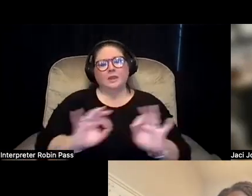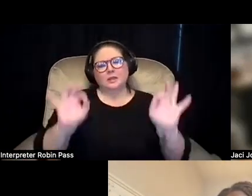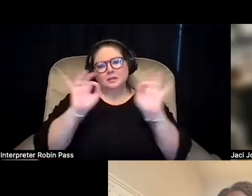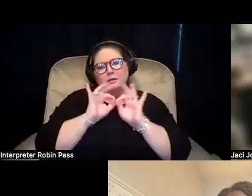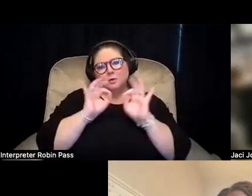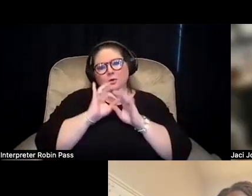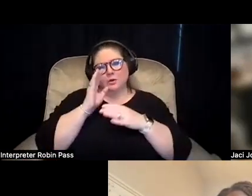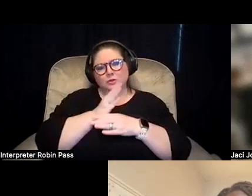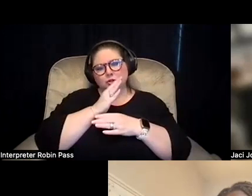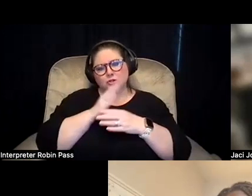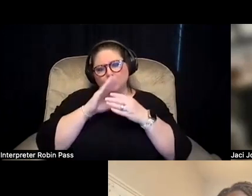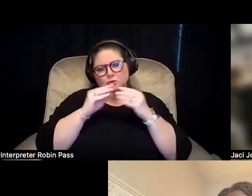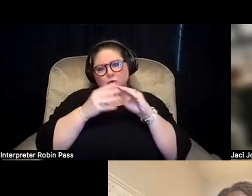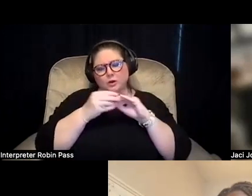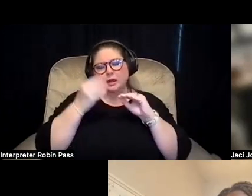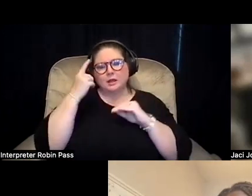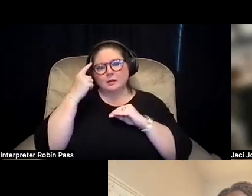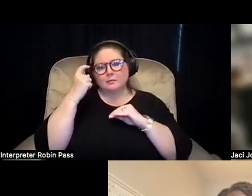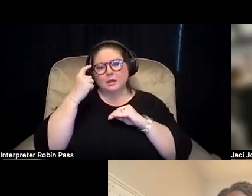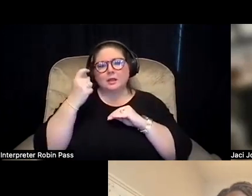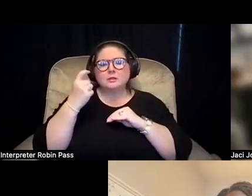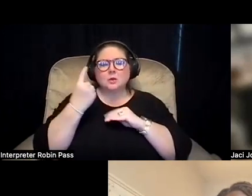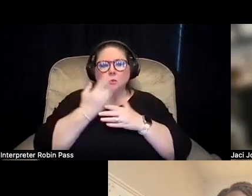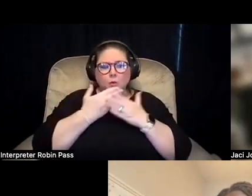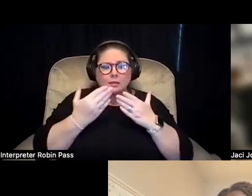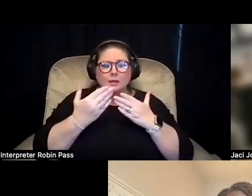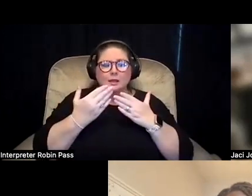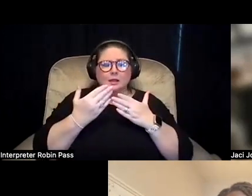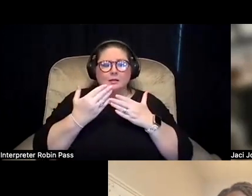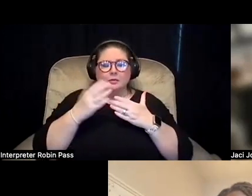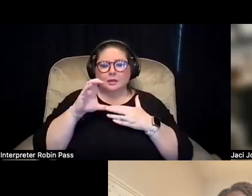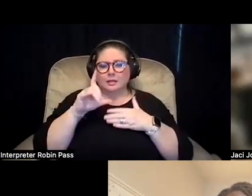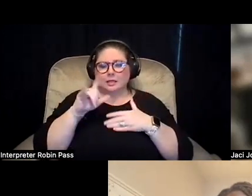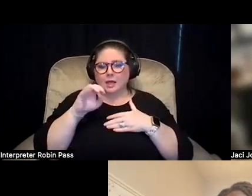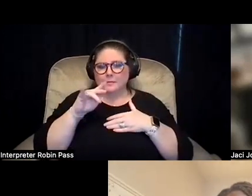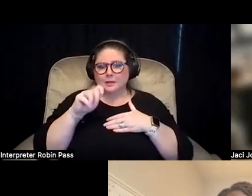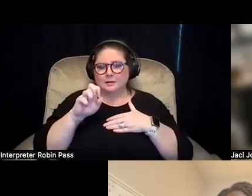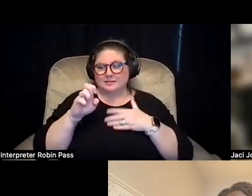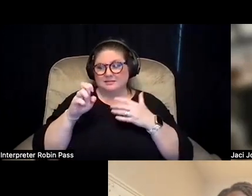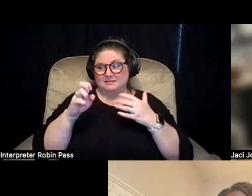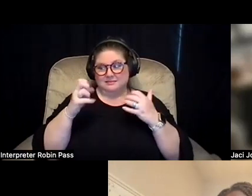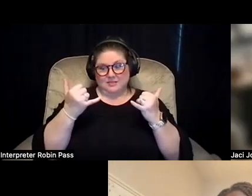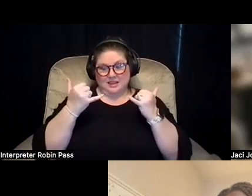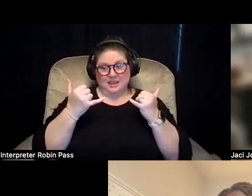this story because well for one thing the climate that we're currently in where there are lawmakers